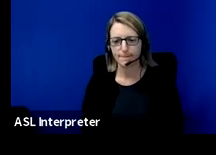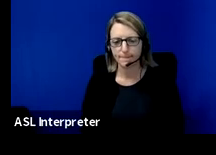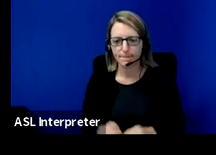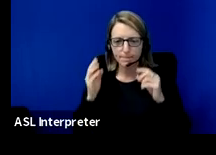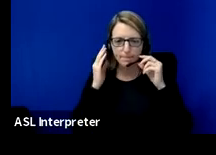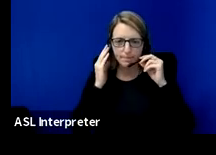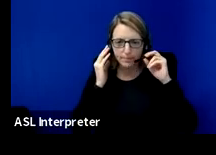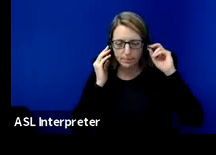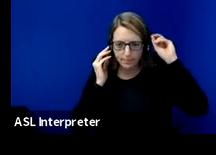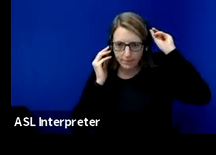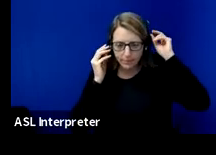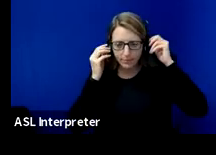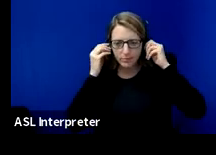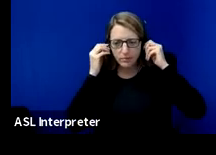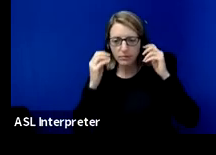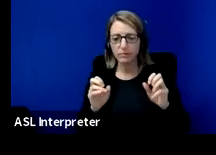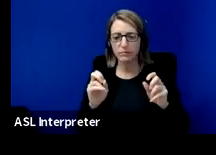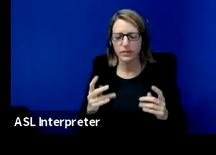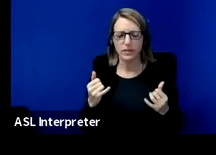ESD 112-- Kristina Wambold: Let me double check that I have anything else.